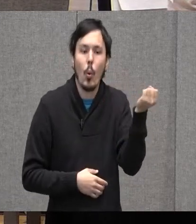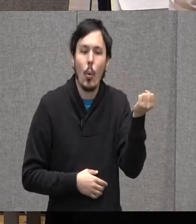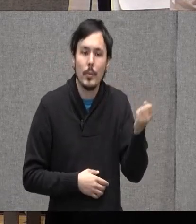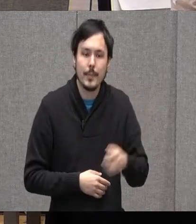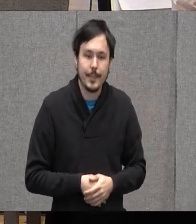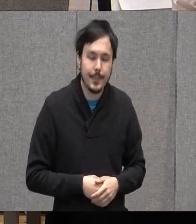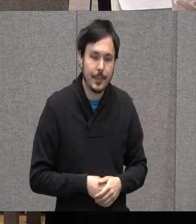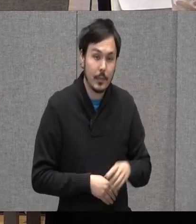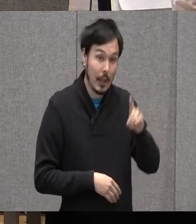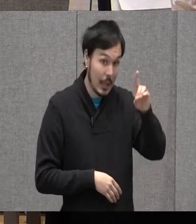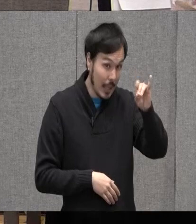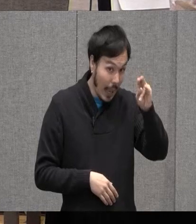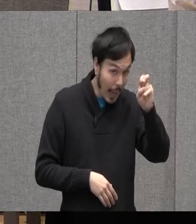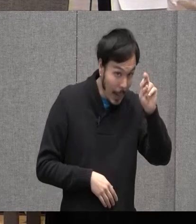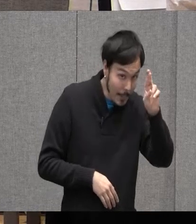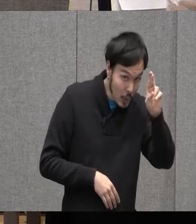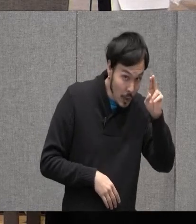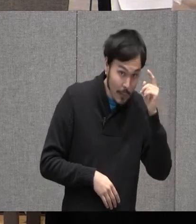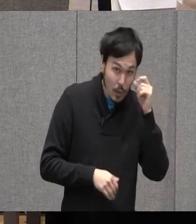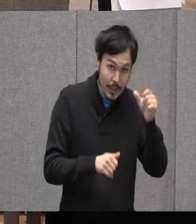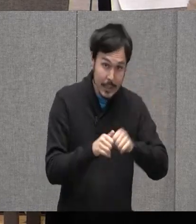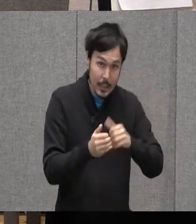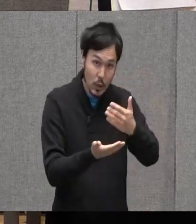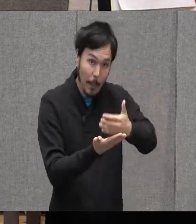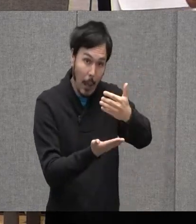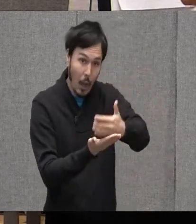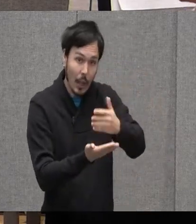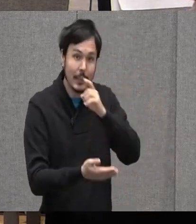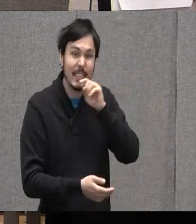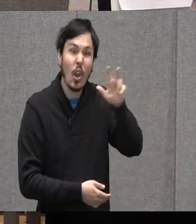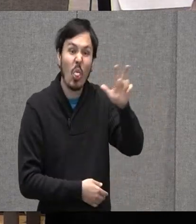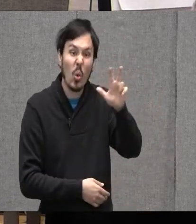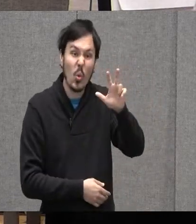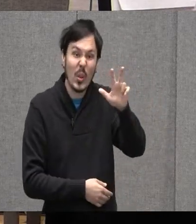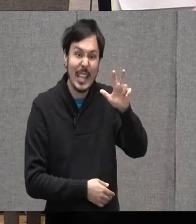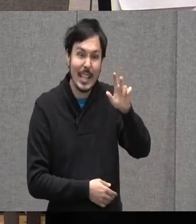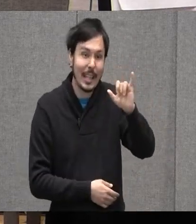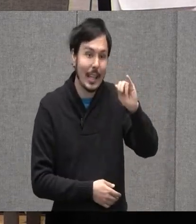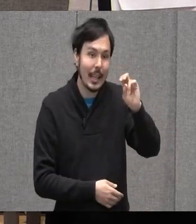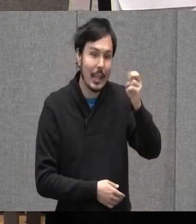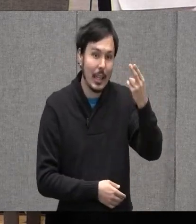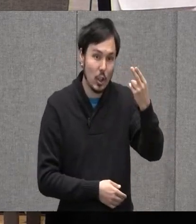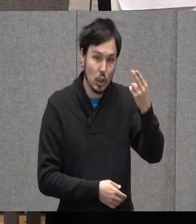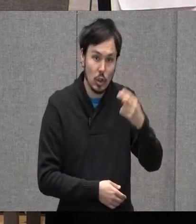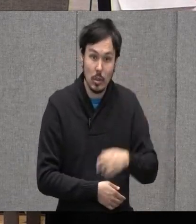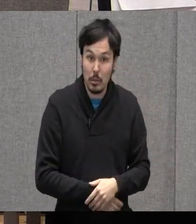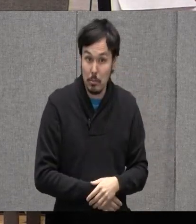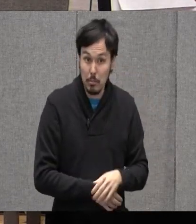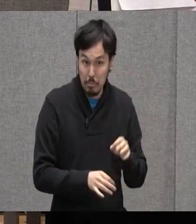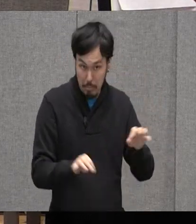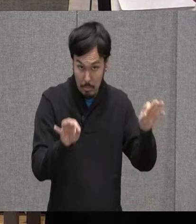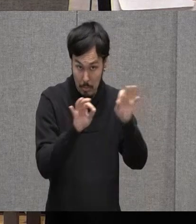The diameter of each plant pot is three inches. Is that some important information?